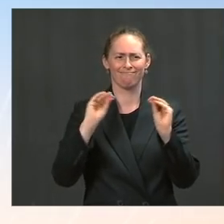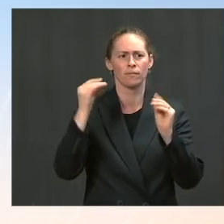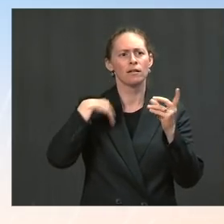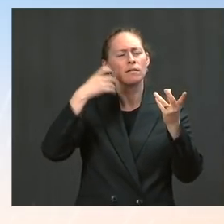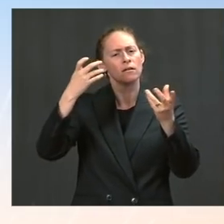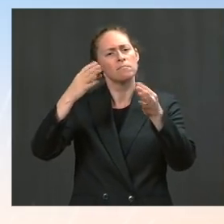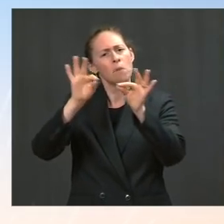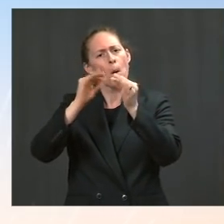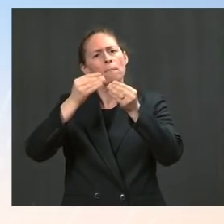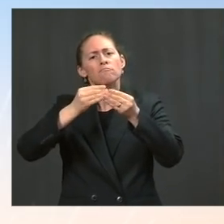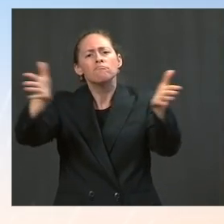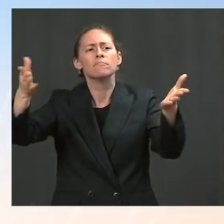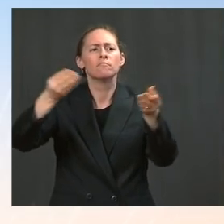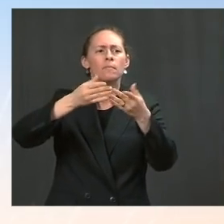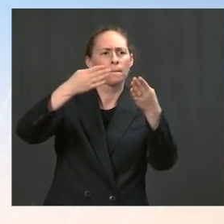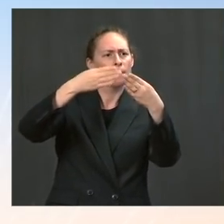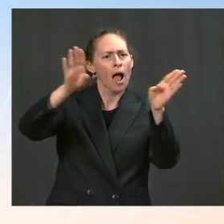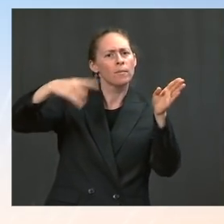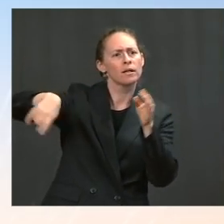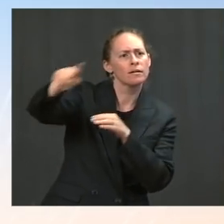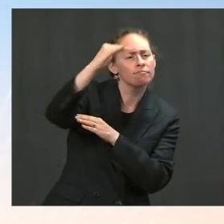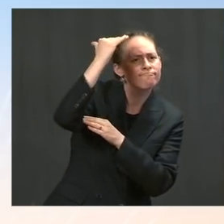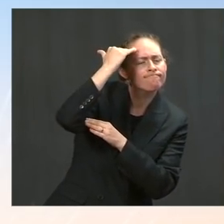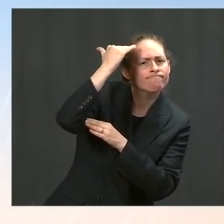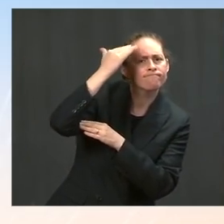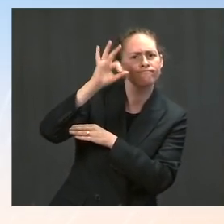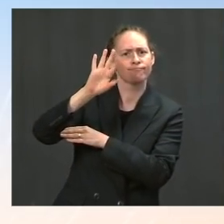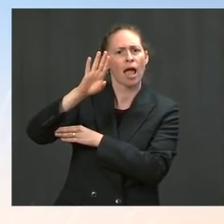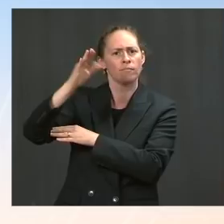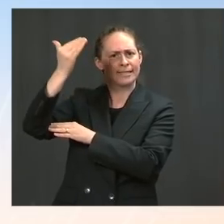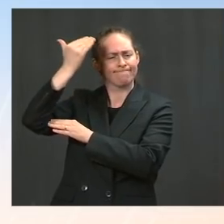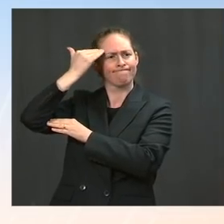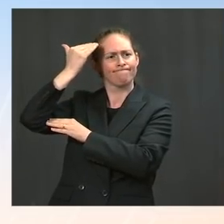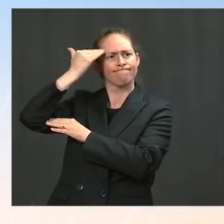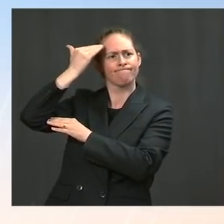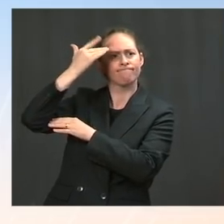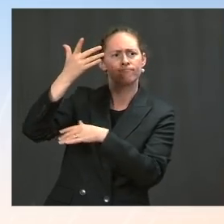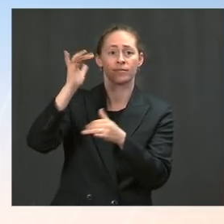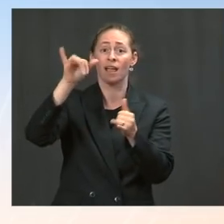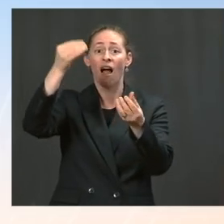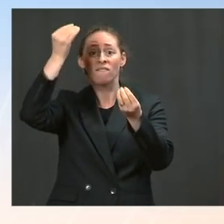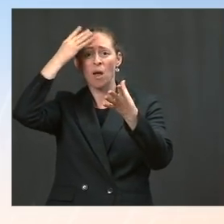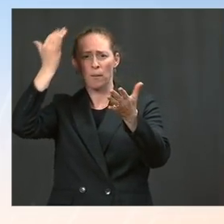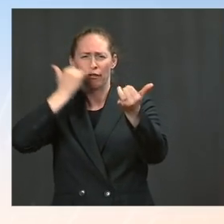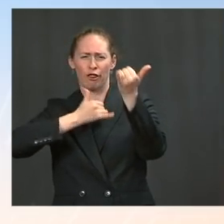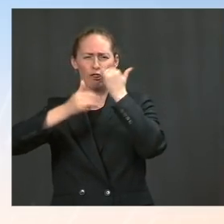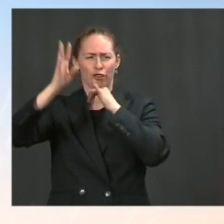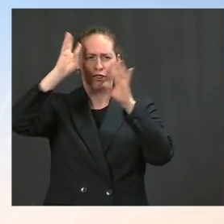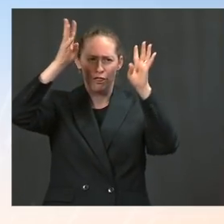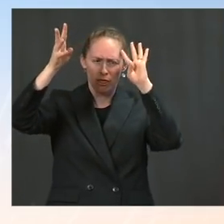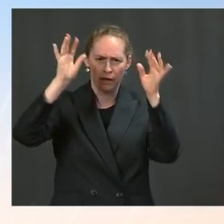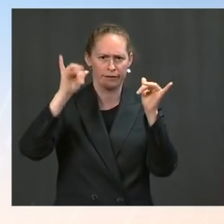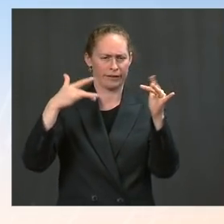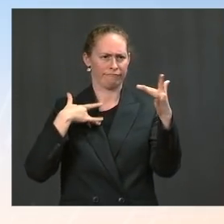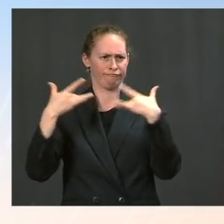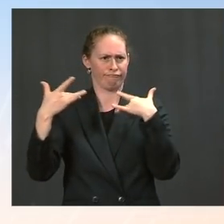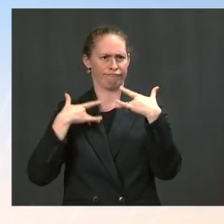on Facebook -- information that is traveling, is inaccurate. Our biggest concern here -- and I, frankly, think it should be your biggest concern --